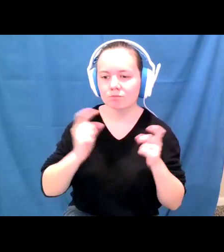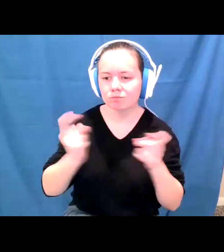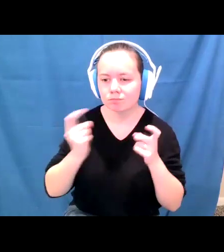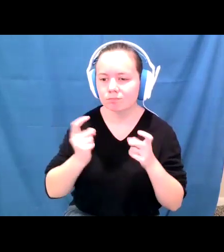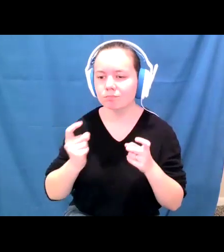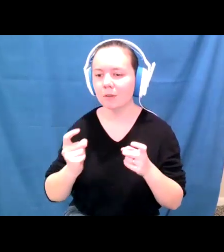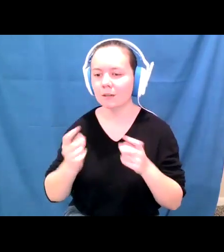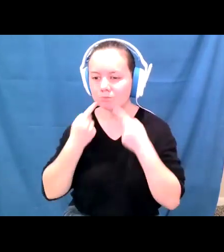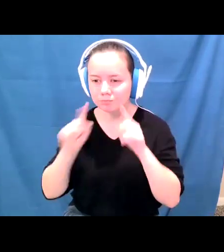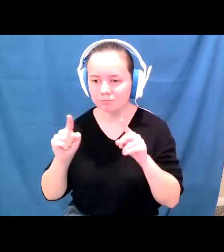Next slide, please.